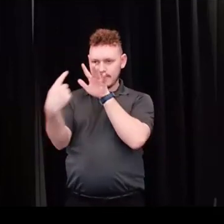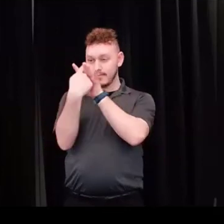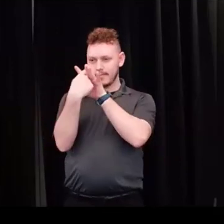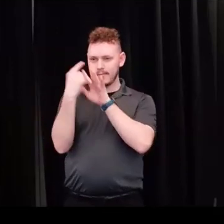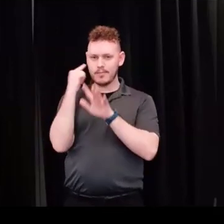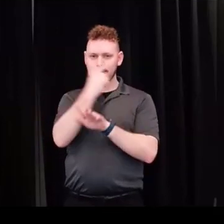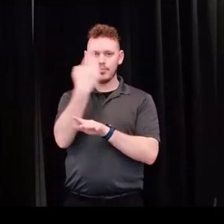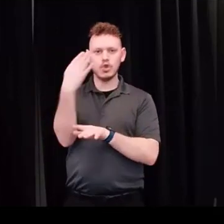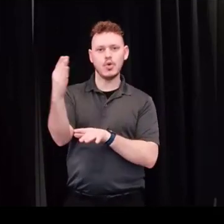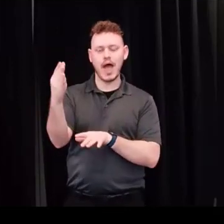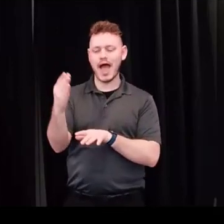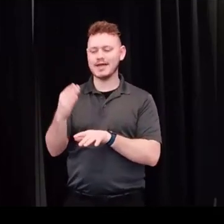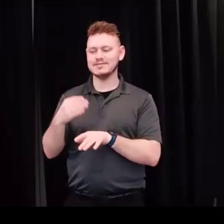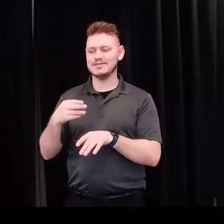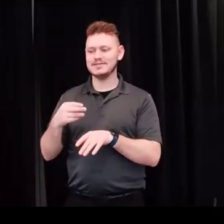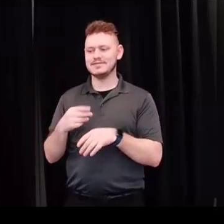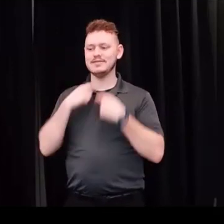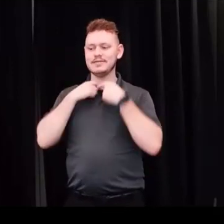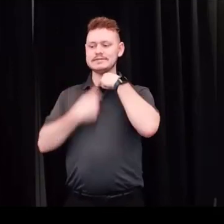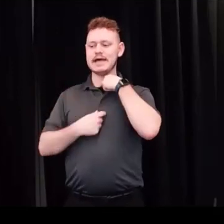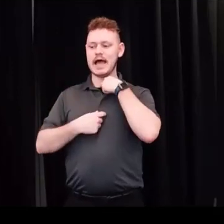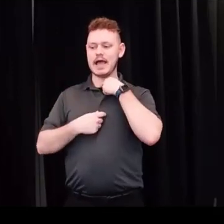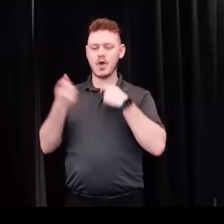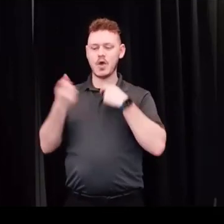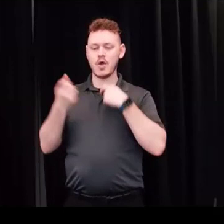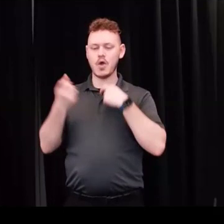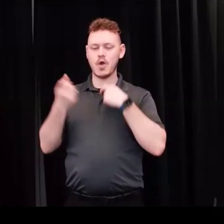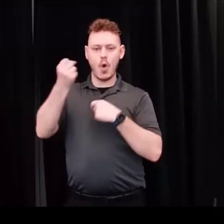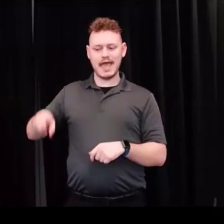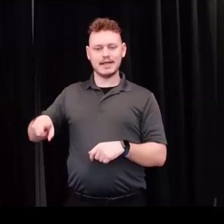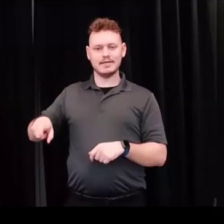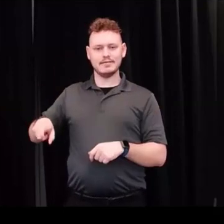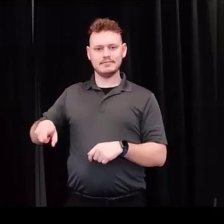and he's holding a cane. I'm not sure if he needs the cane, or if he's just using that as